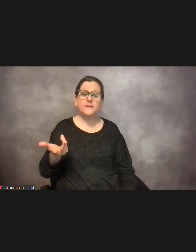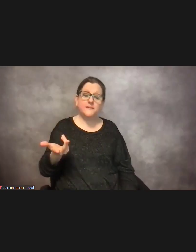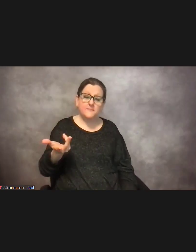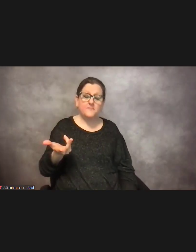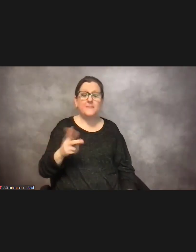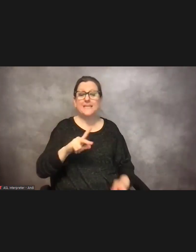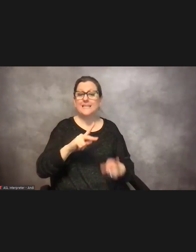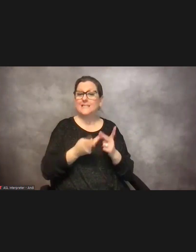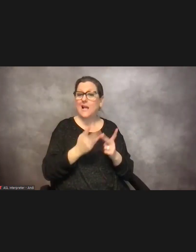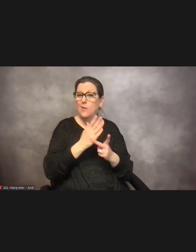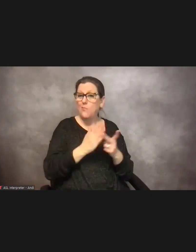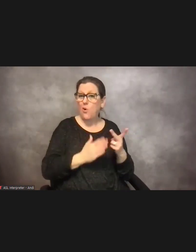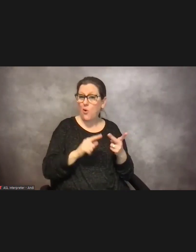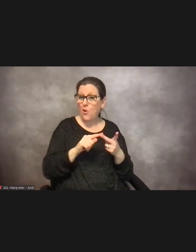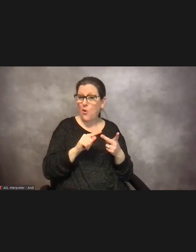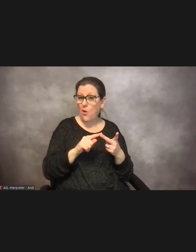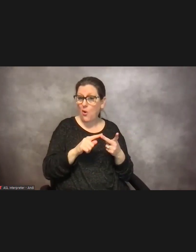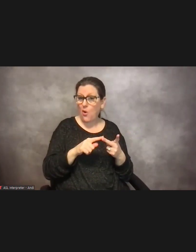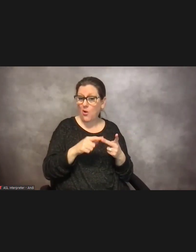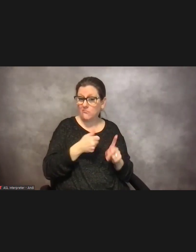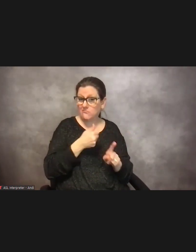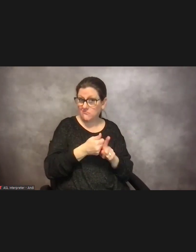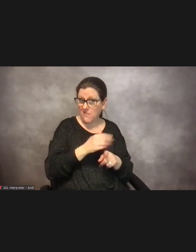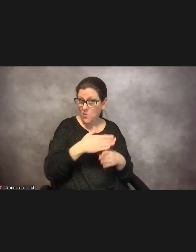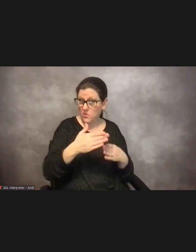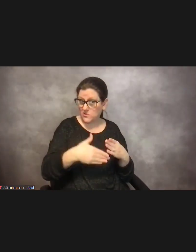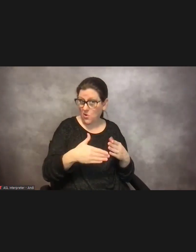The second part of your question is on results.